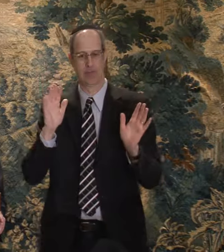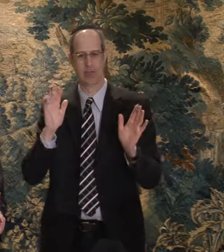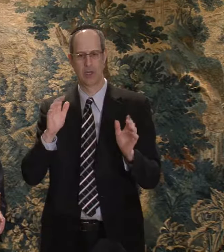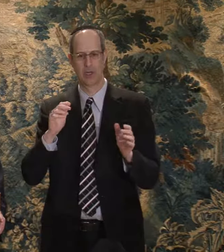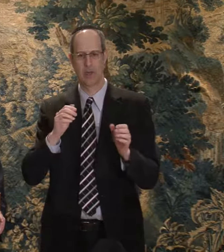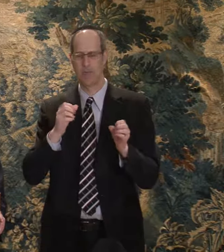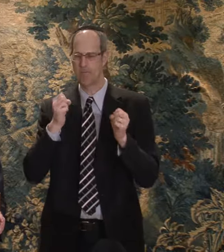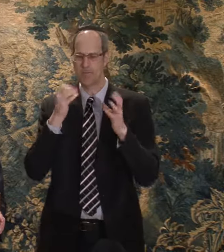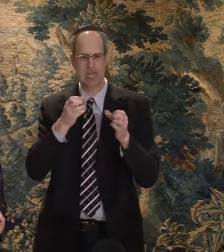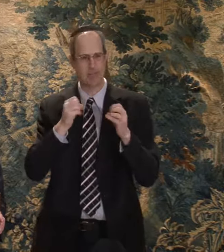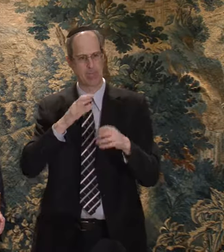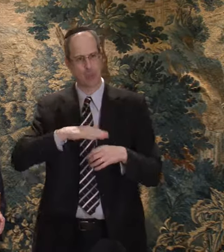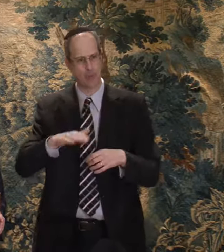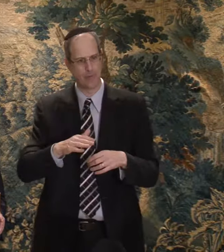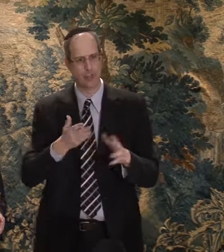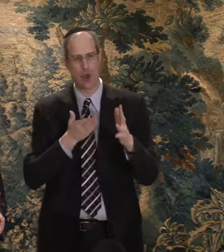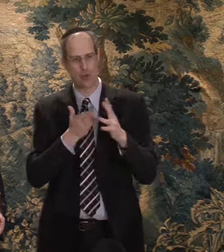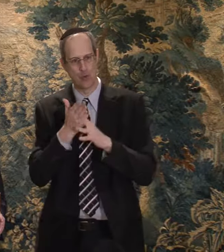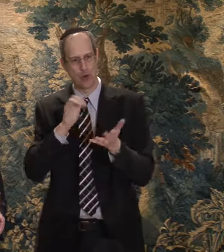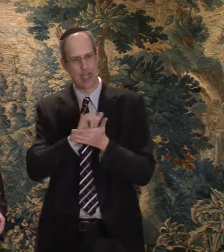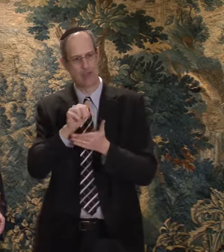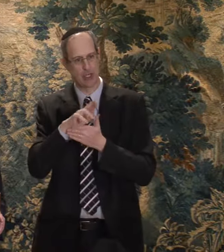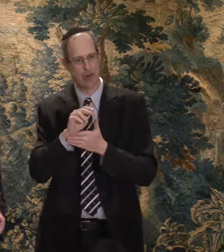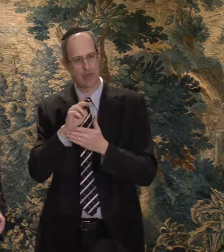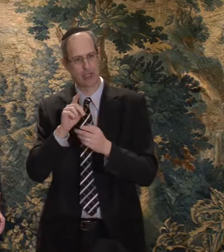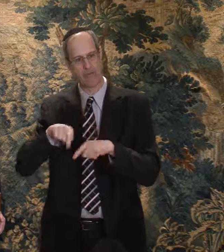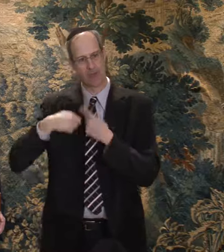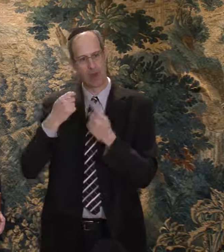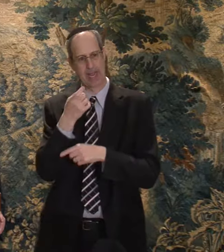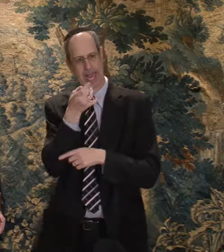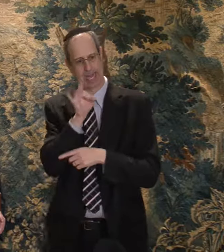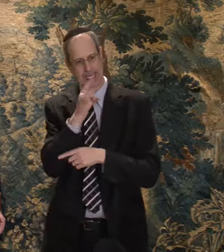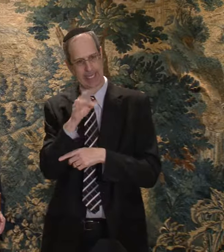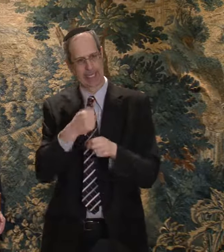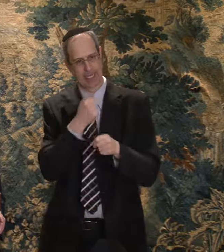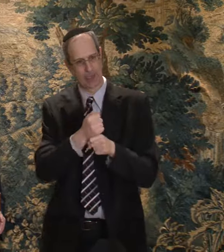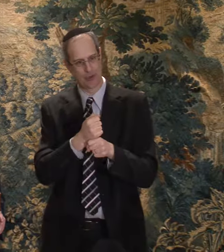gone through nefesh drove it over the years in the last 18 years surely every